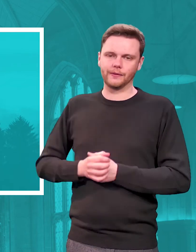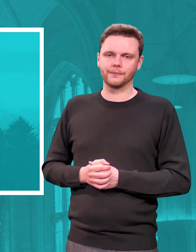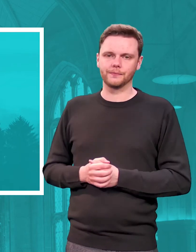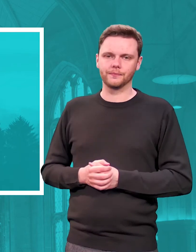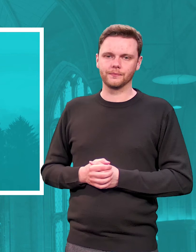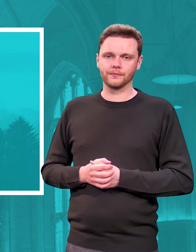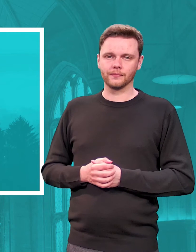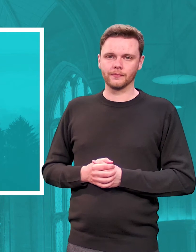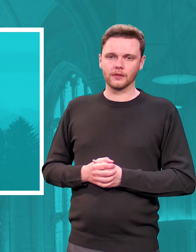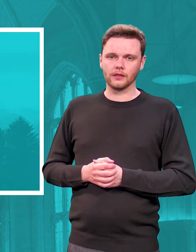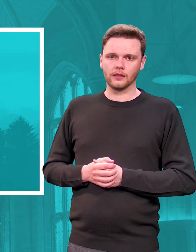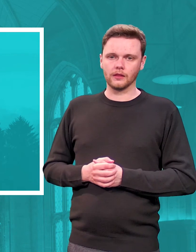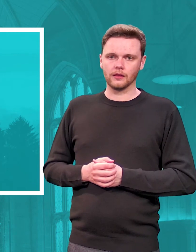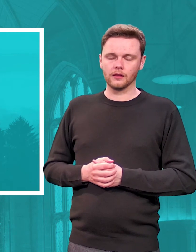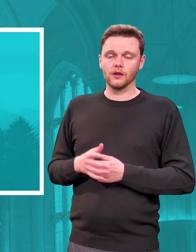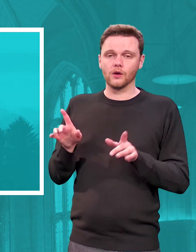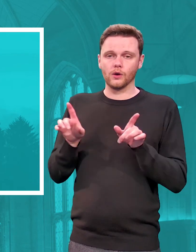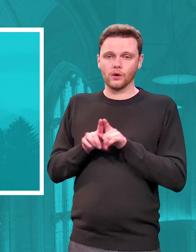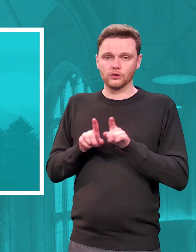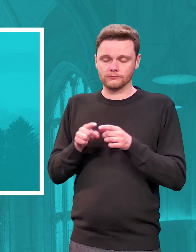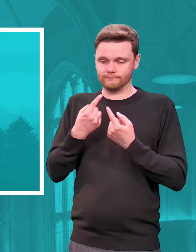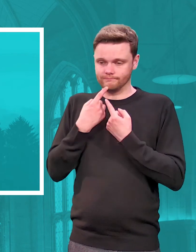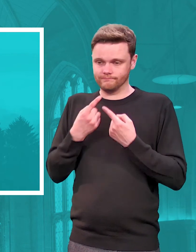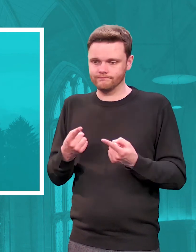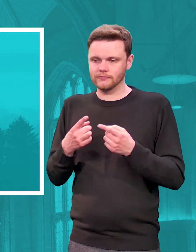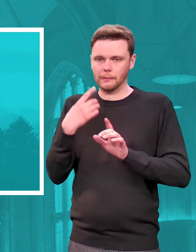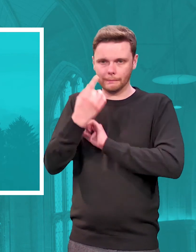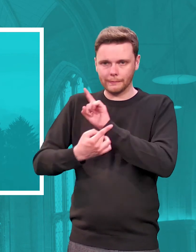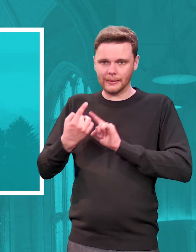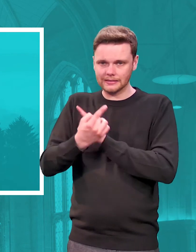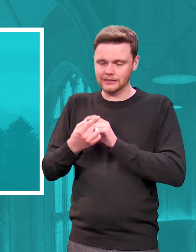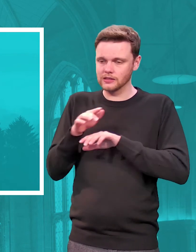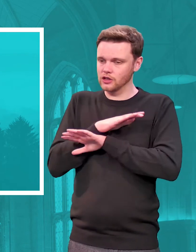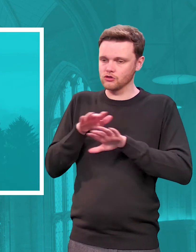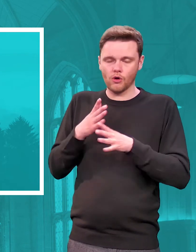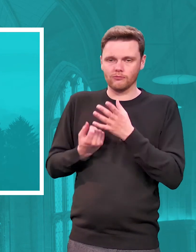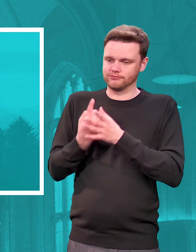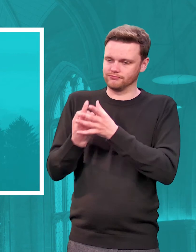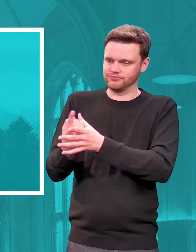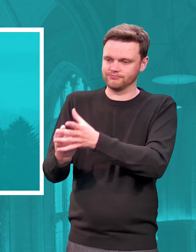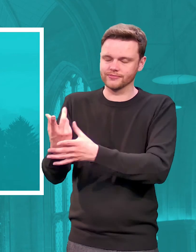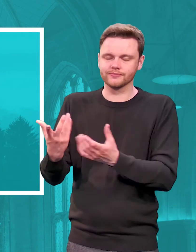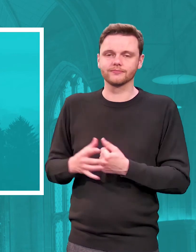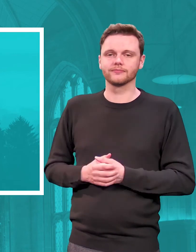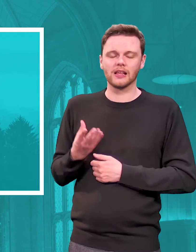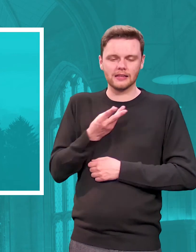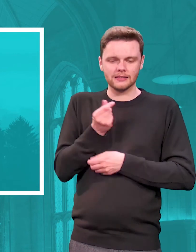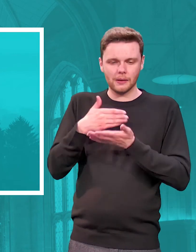Of course, stated annual meetings have not been held. Some elements of these meetings may be addressed